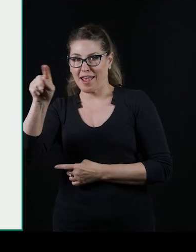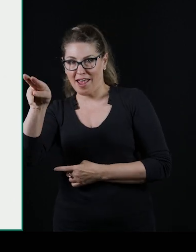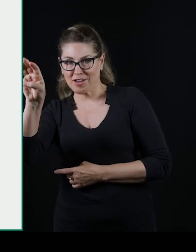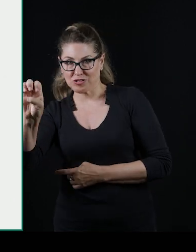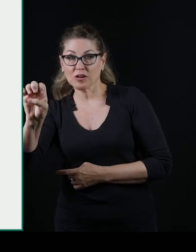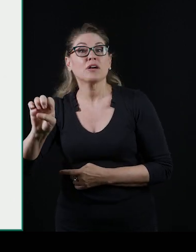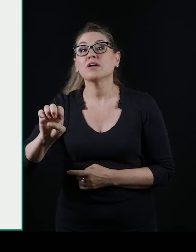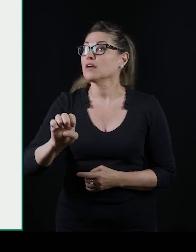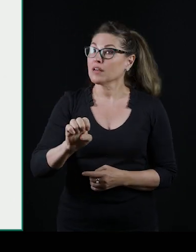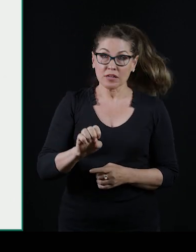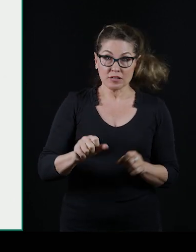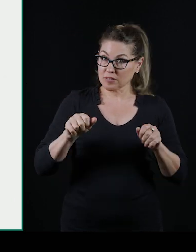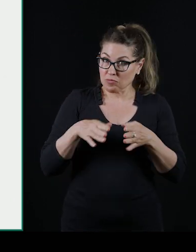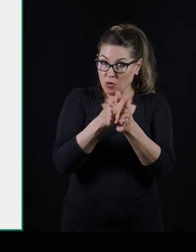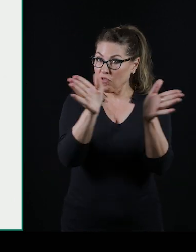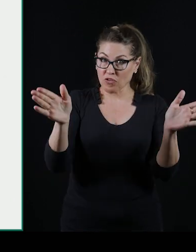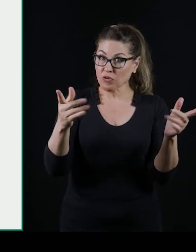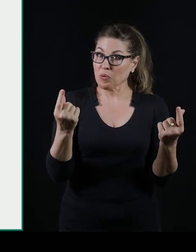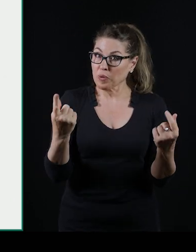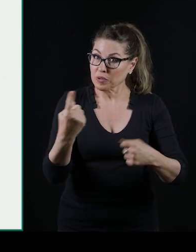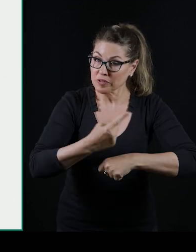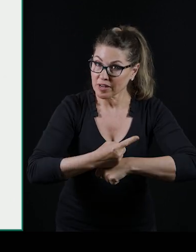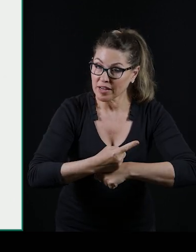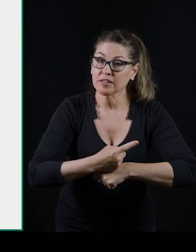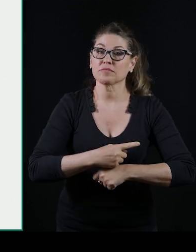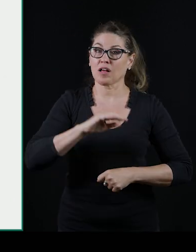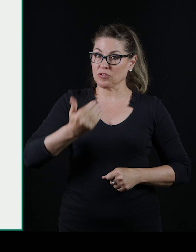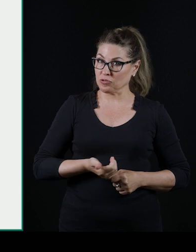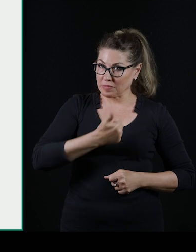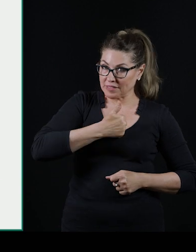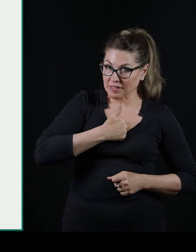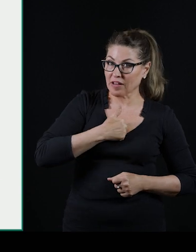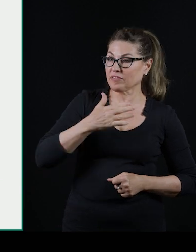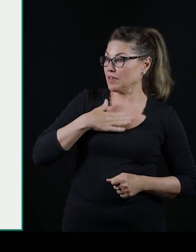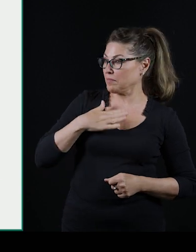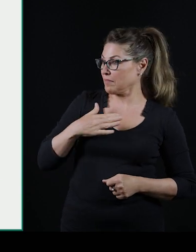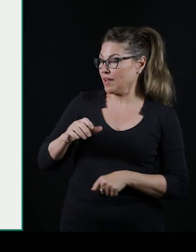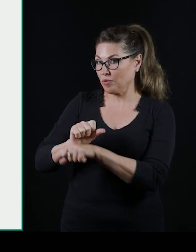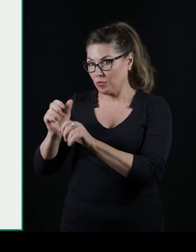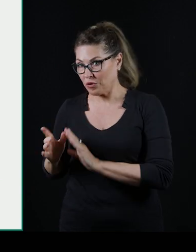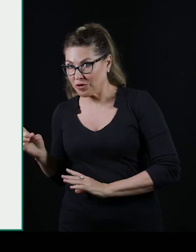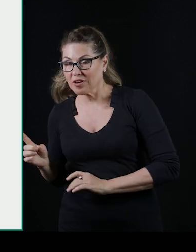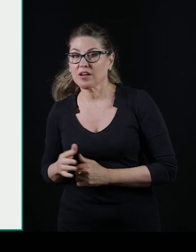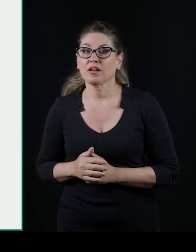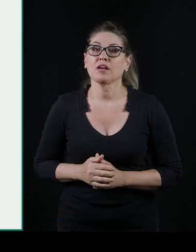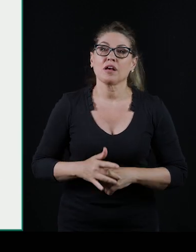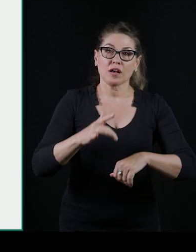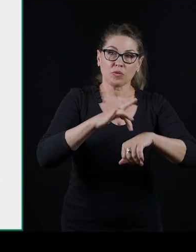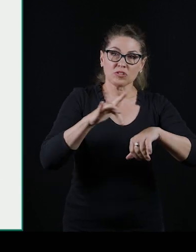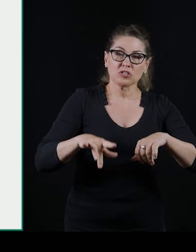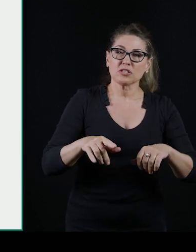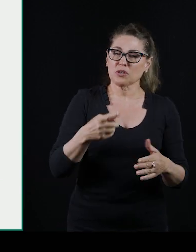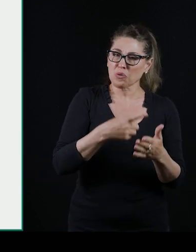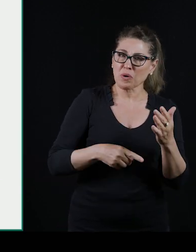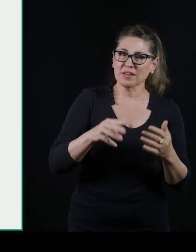Here's a quick overview of what we're gonna be discussing today. We'll do a quick introduction of myself and my colleague. We'll touch briefly on what is Minecraft Realms.